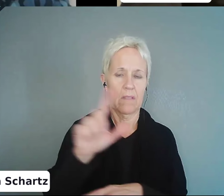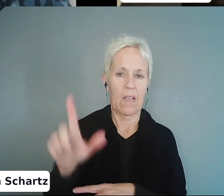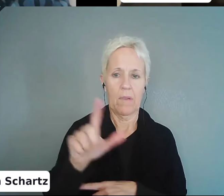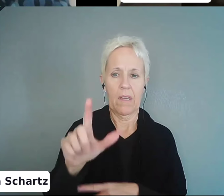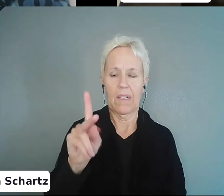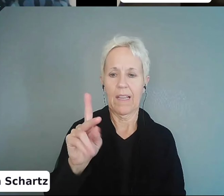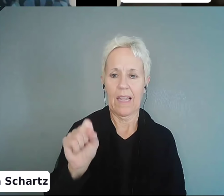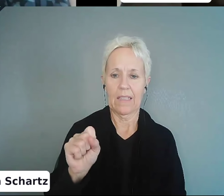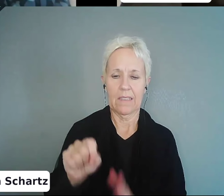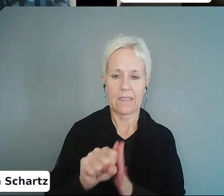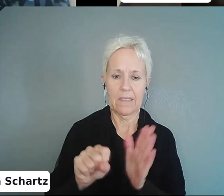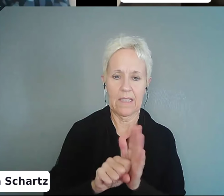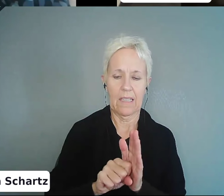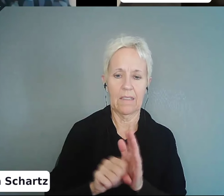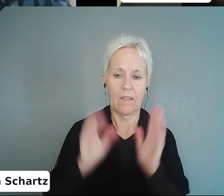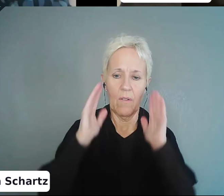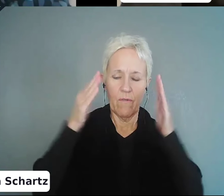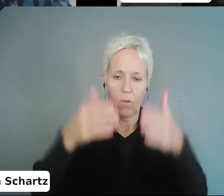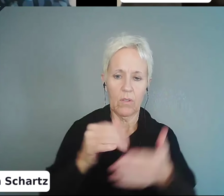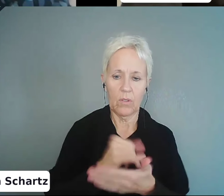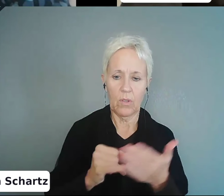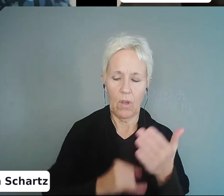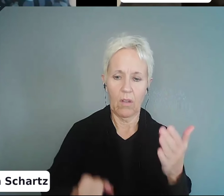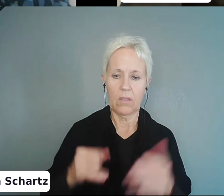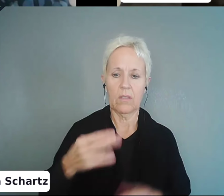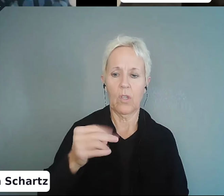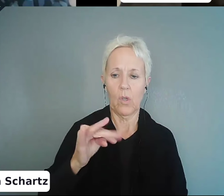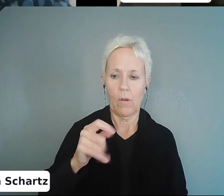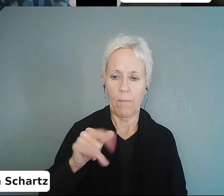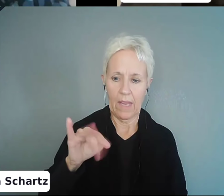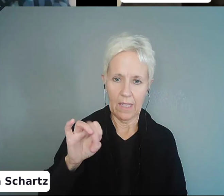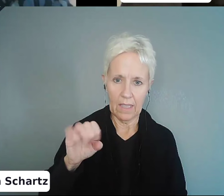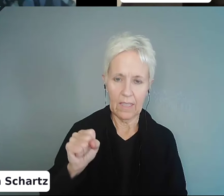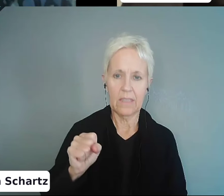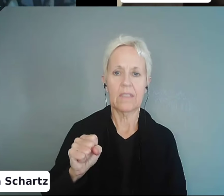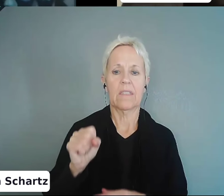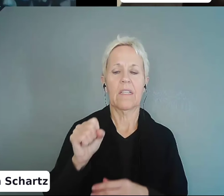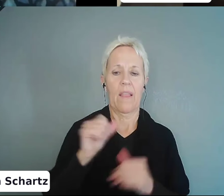Daniel Ireton is academic services librarian at Kansas state.